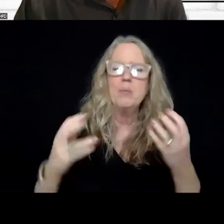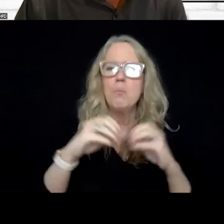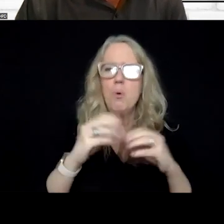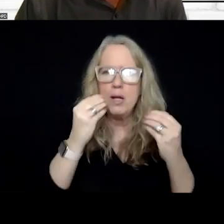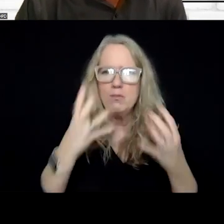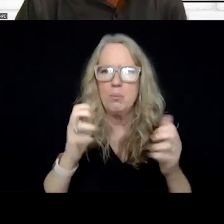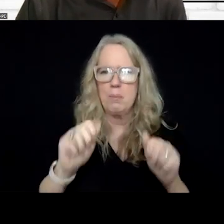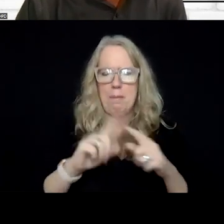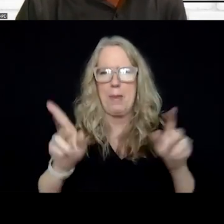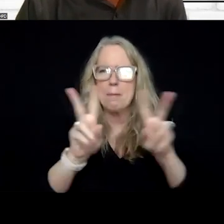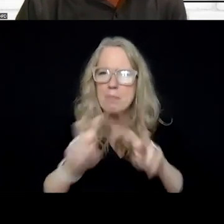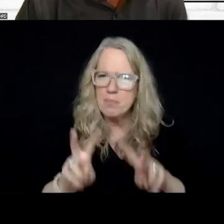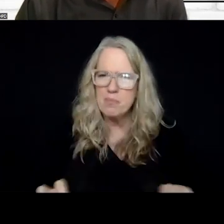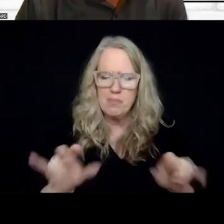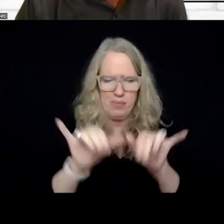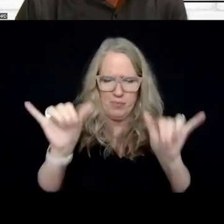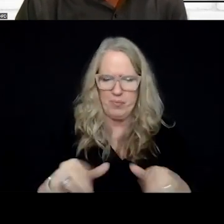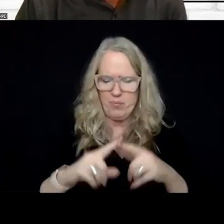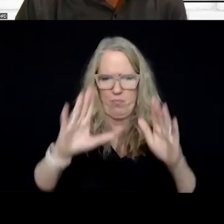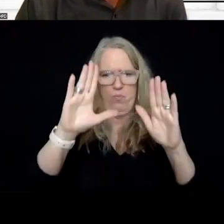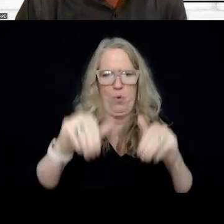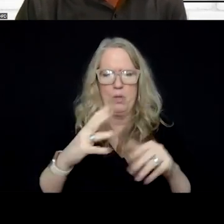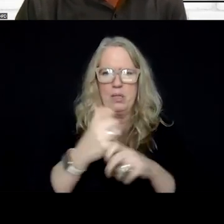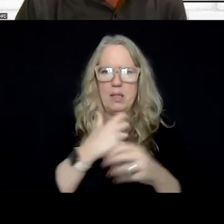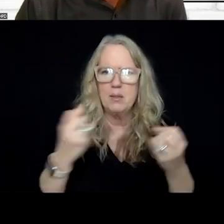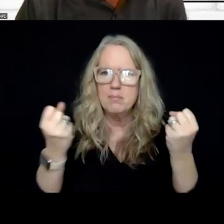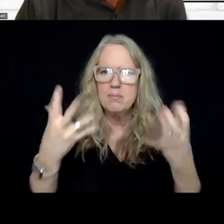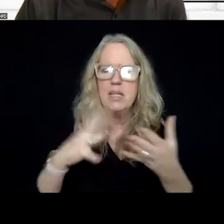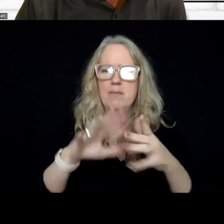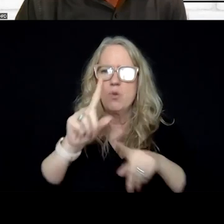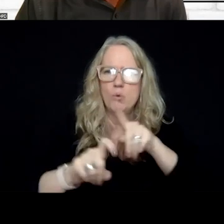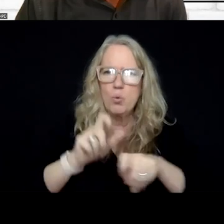THESE SYSTEMS, WE ARE HOPING TO GET A LOT OF THOSE QUESTIONS ANSWERED. THANK YOU SO MUCH